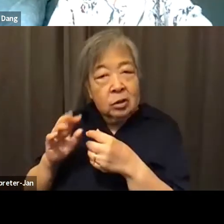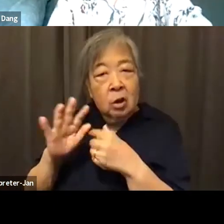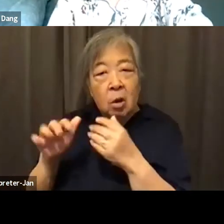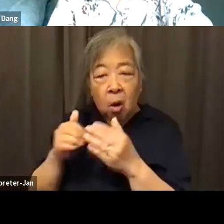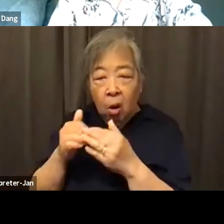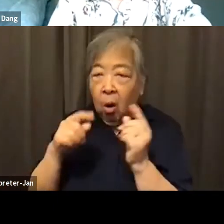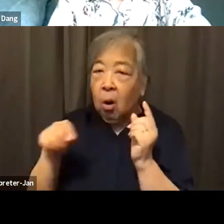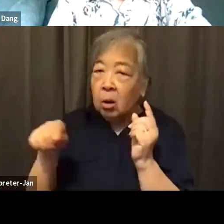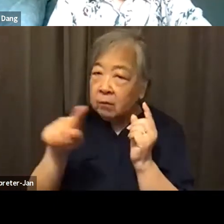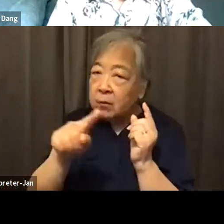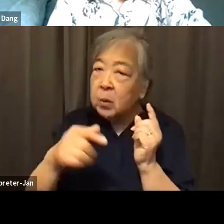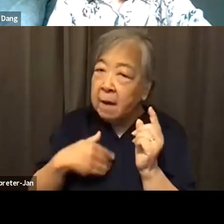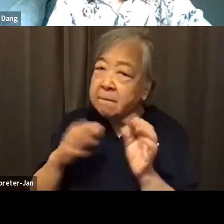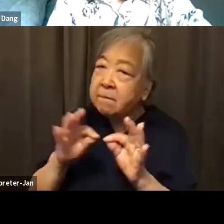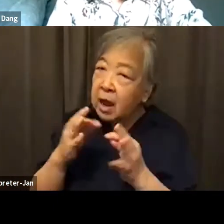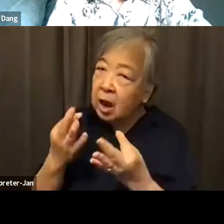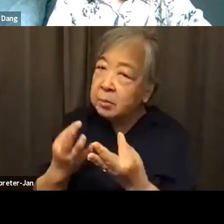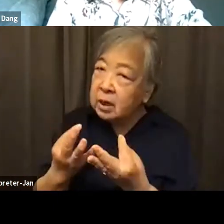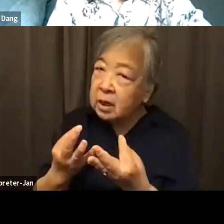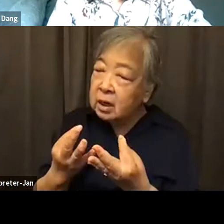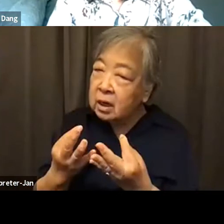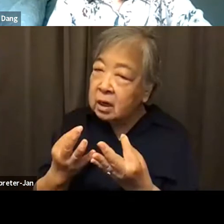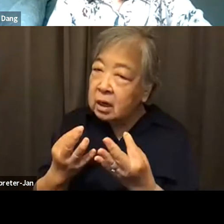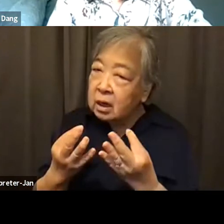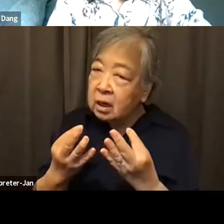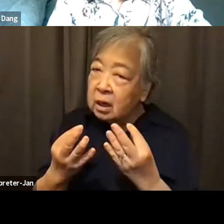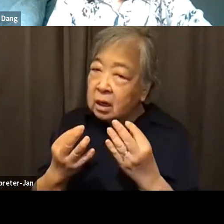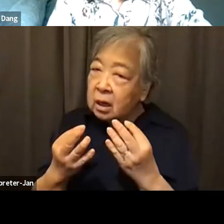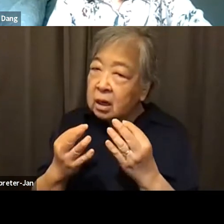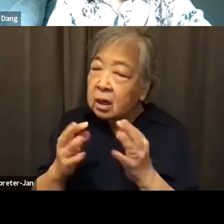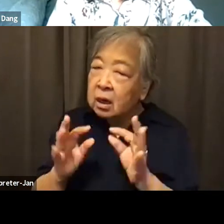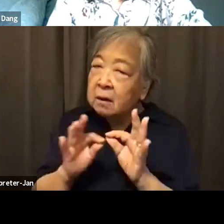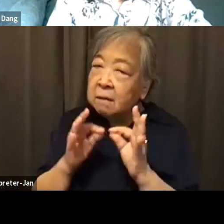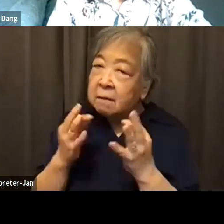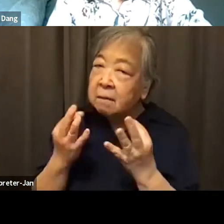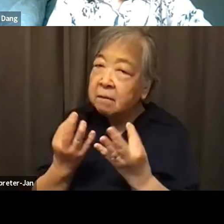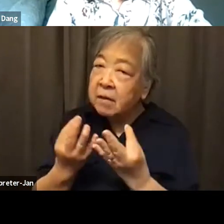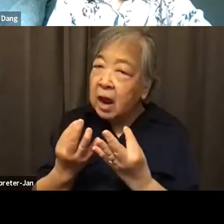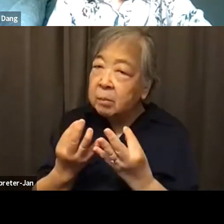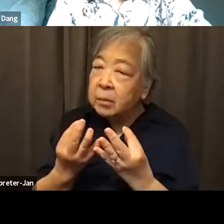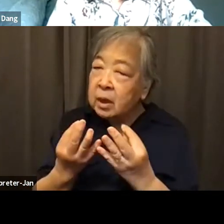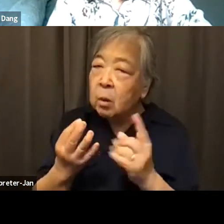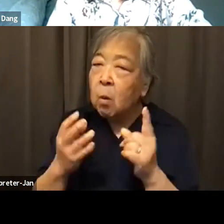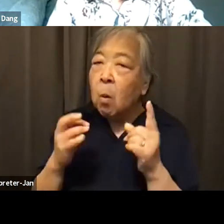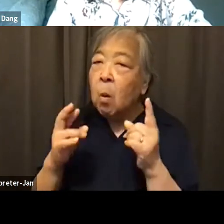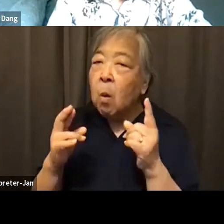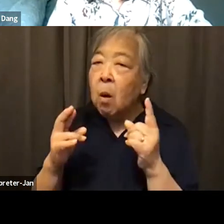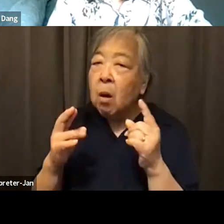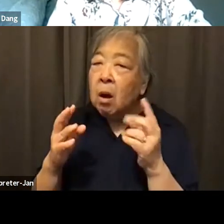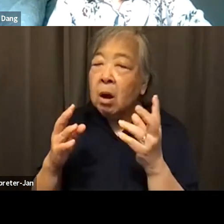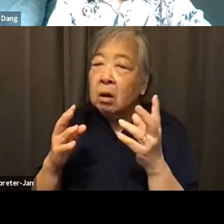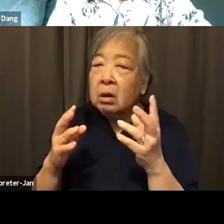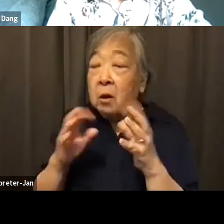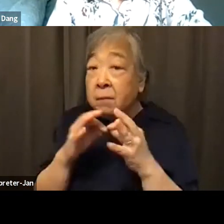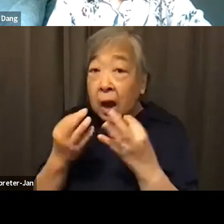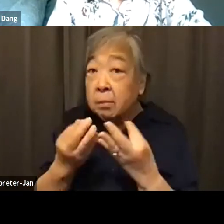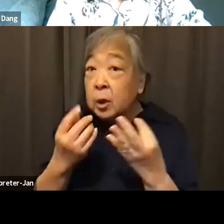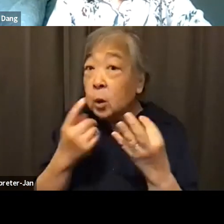family who are or extended family who were immigrants to the United States from other